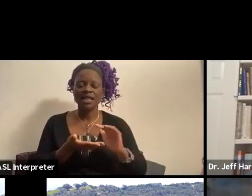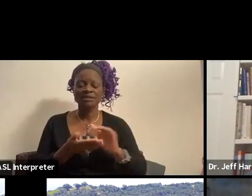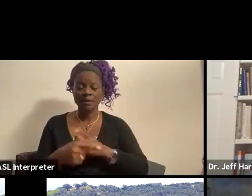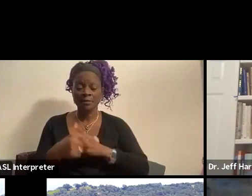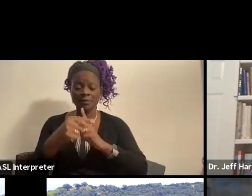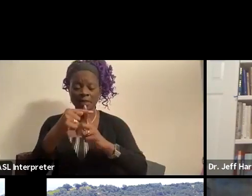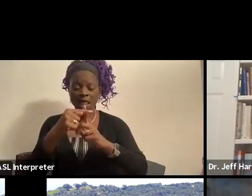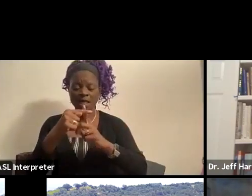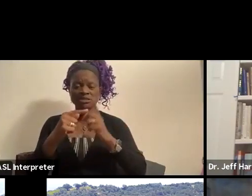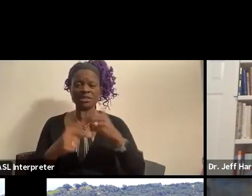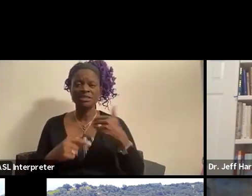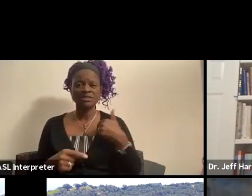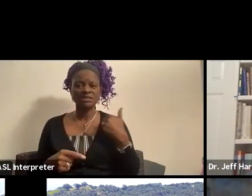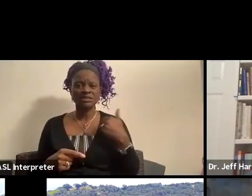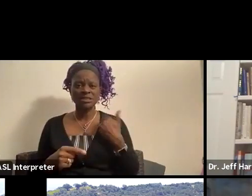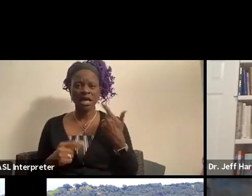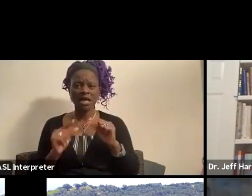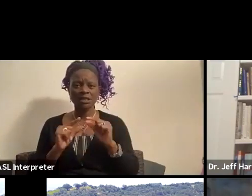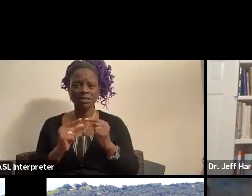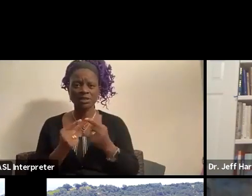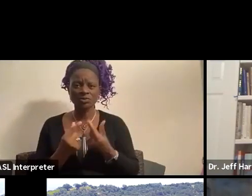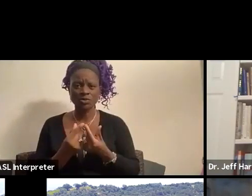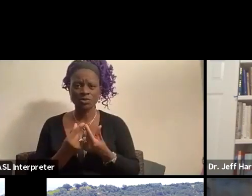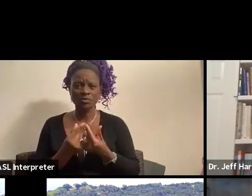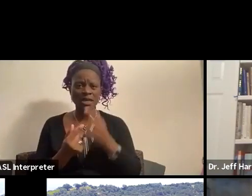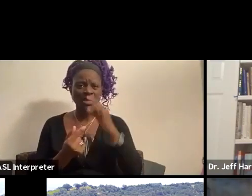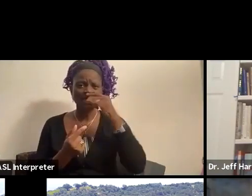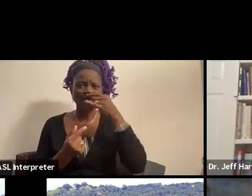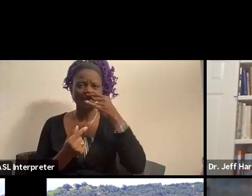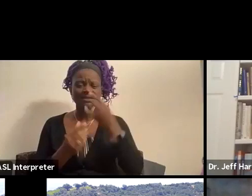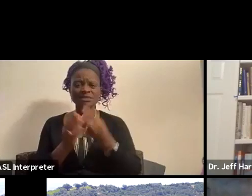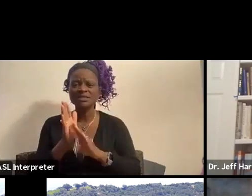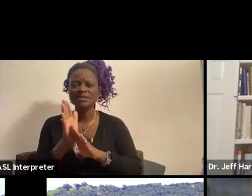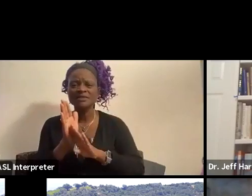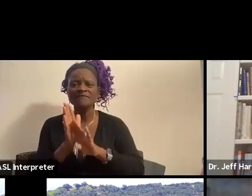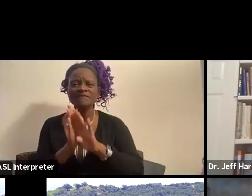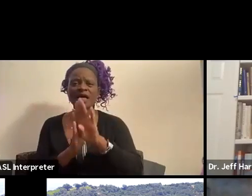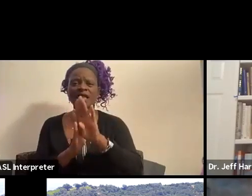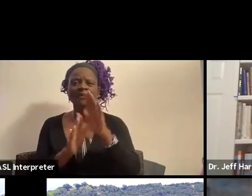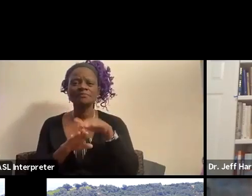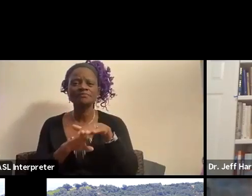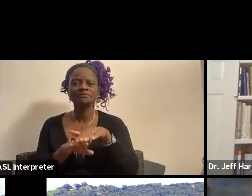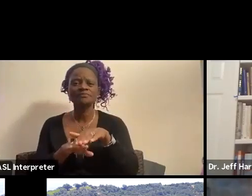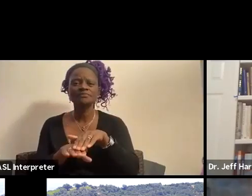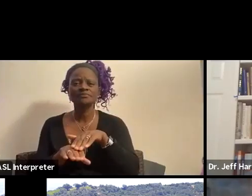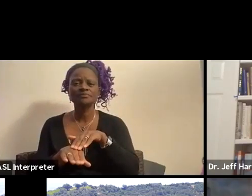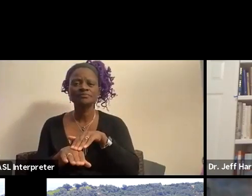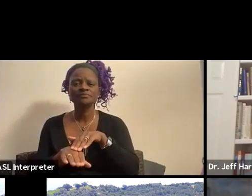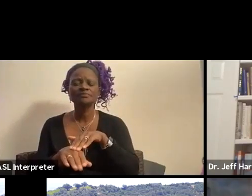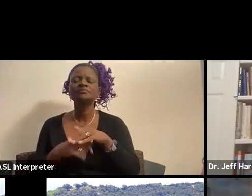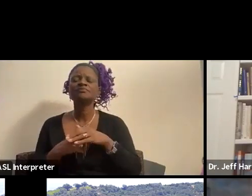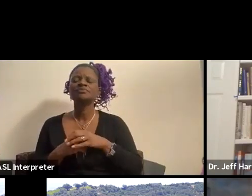learning so, so much that there's there's even more impact on their ability to